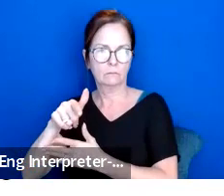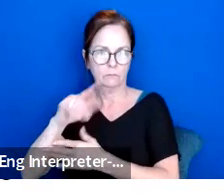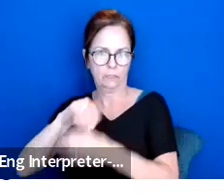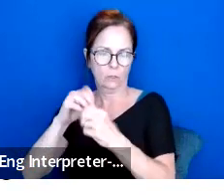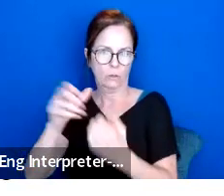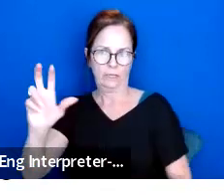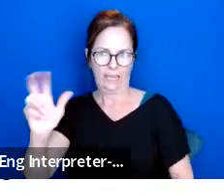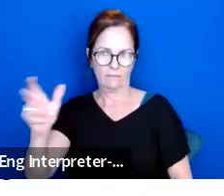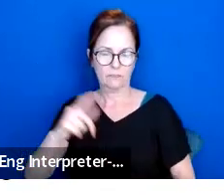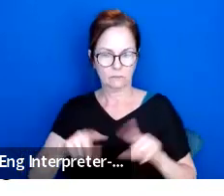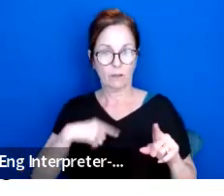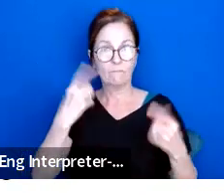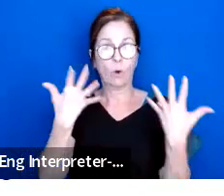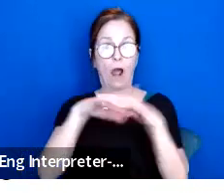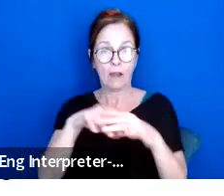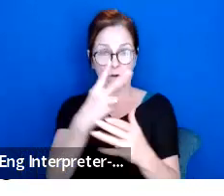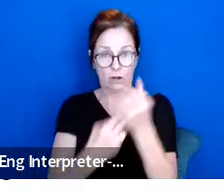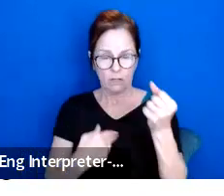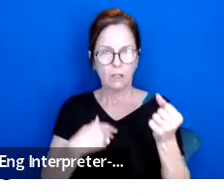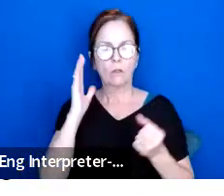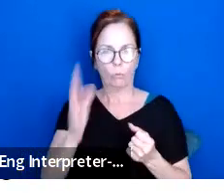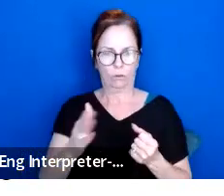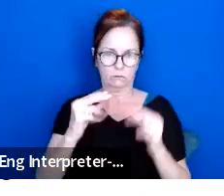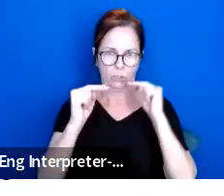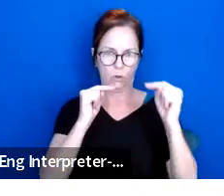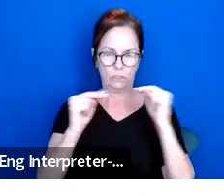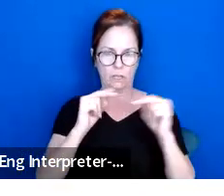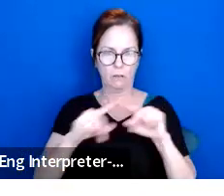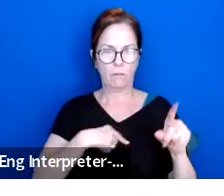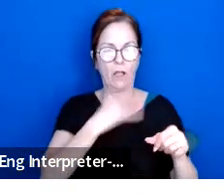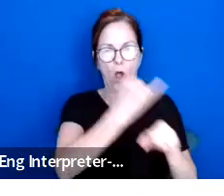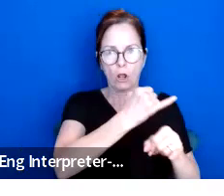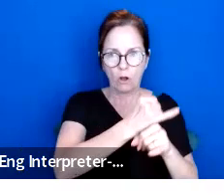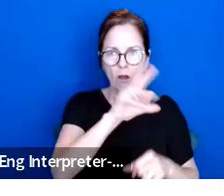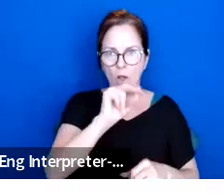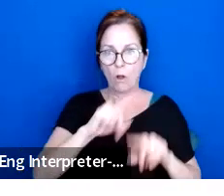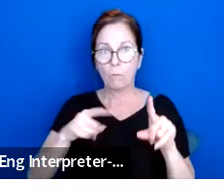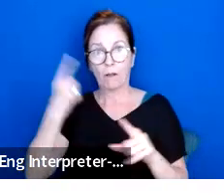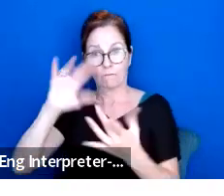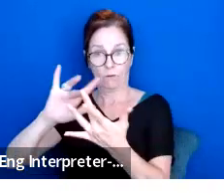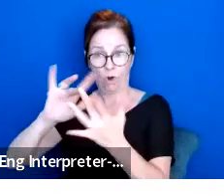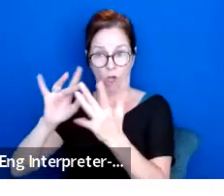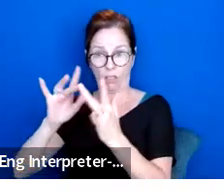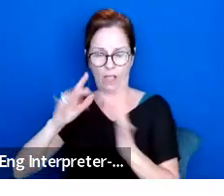But for on grounds, no, for online, absolutely.